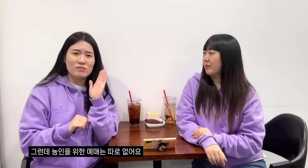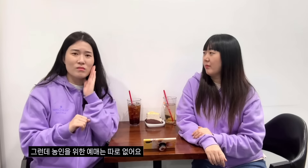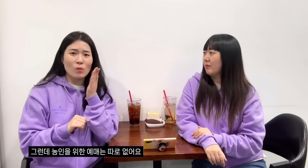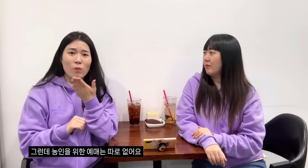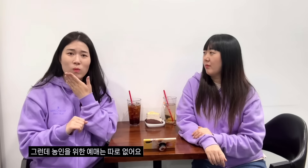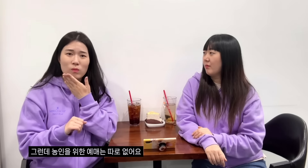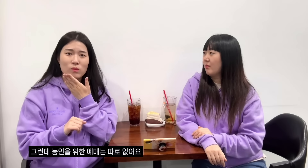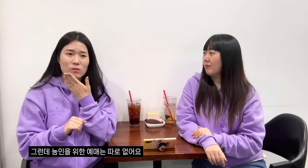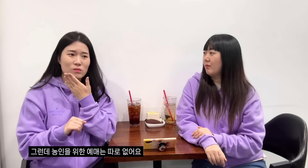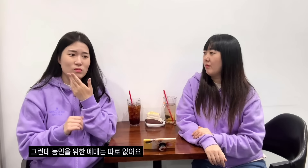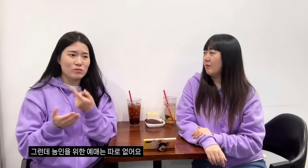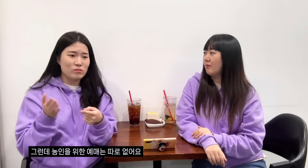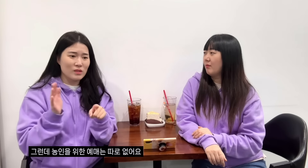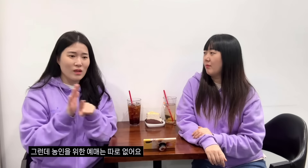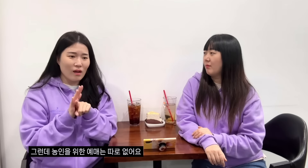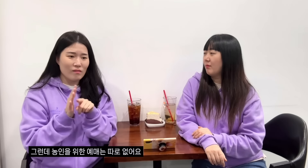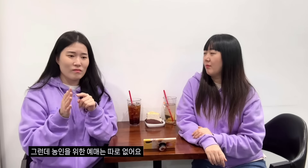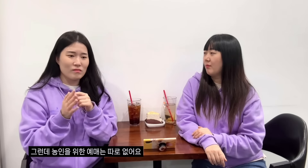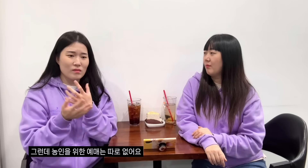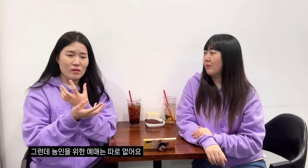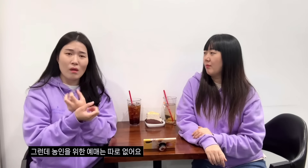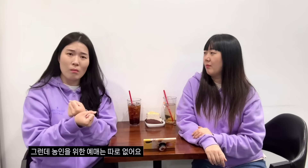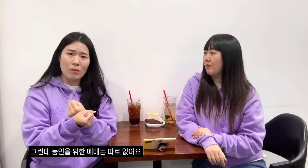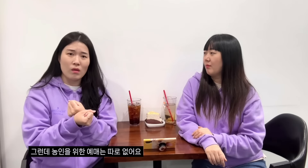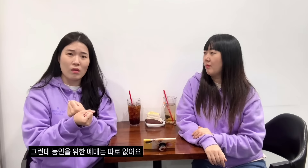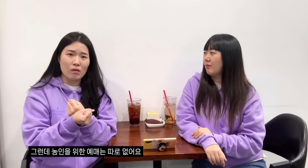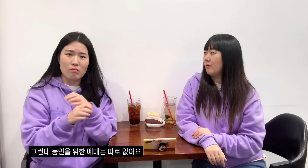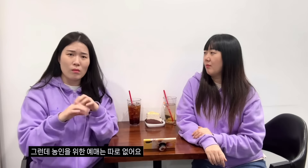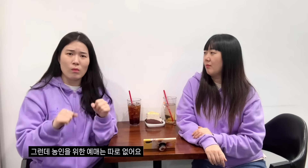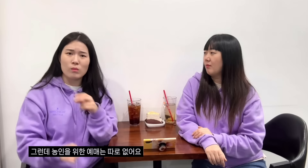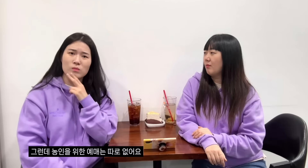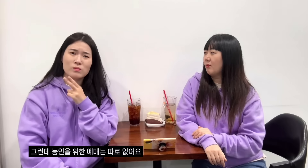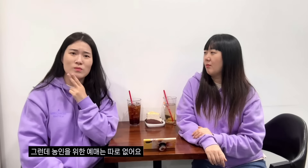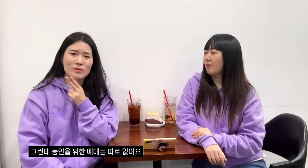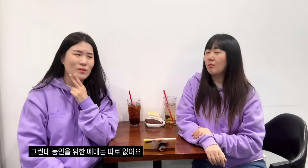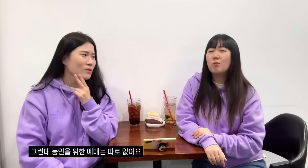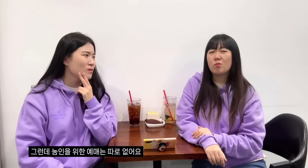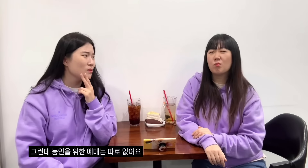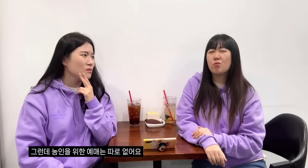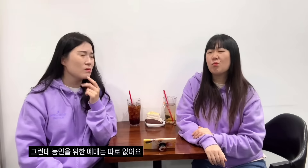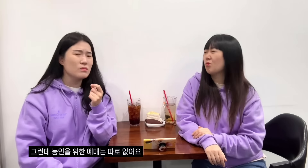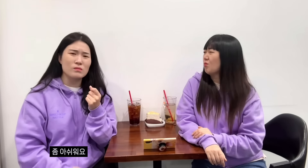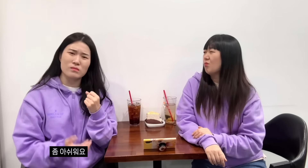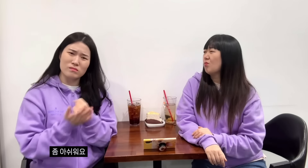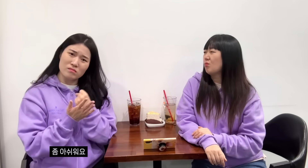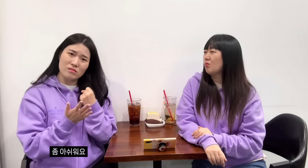However, there is no reservation for deaf.